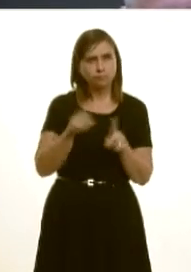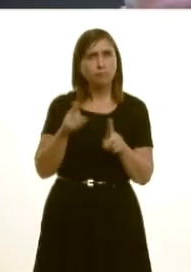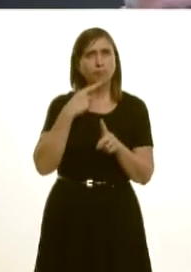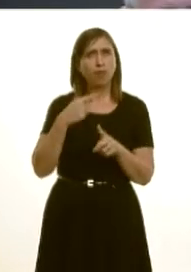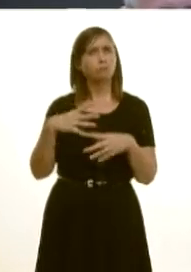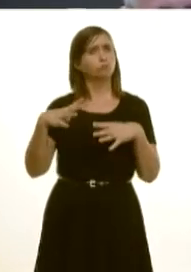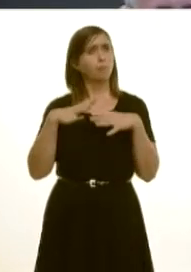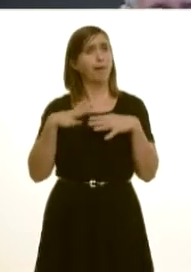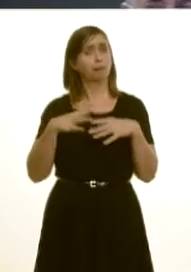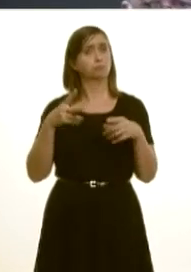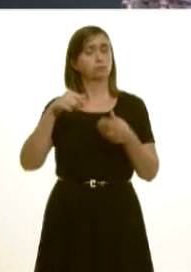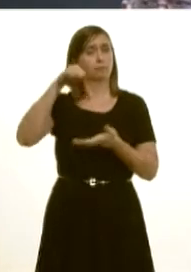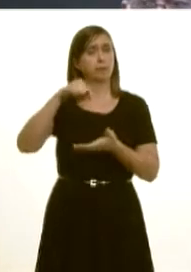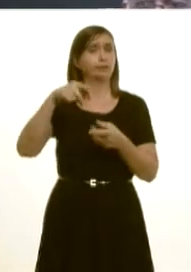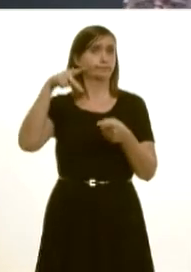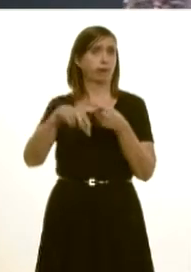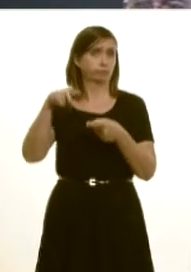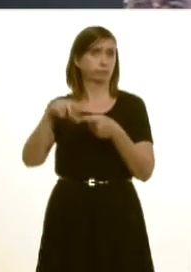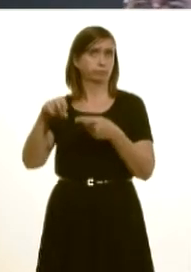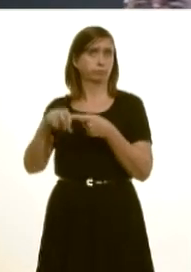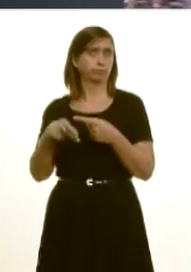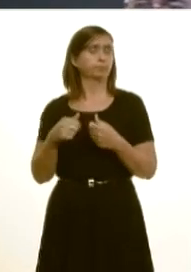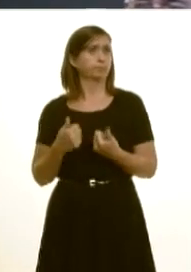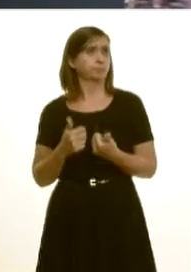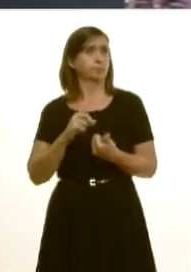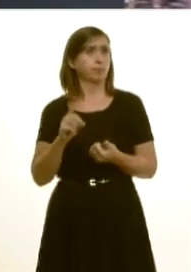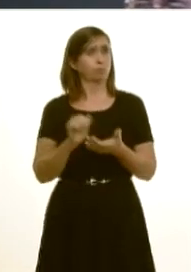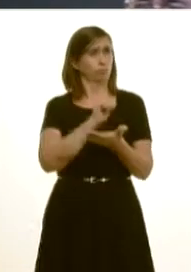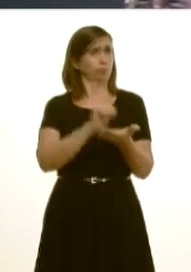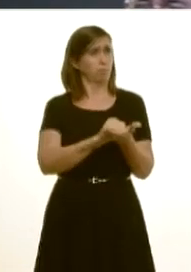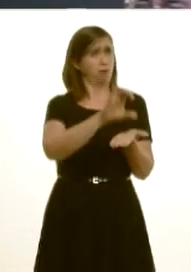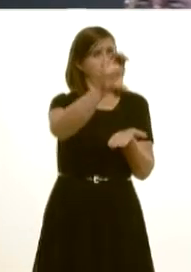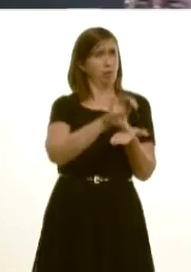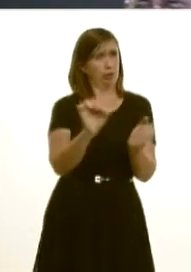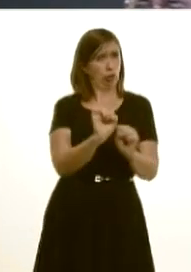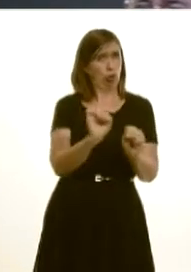budget cuts, but it still does not have proper funding for the other instances of special